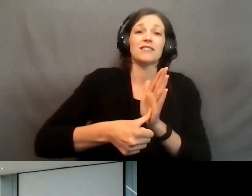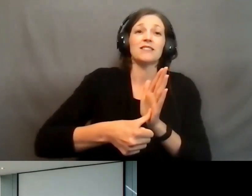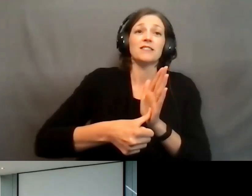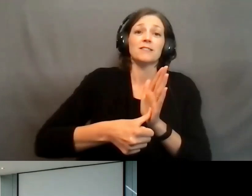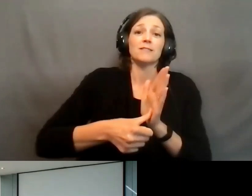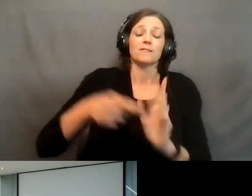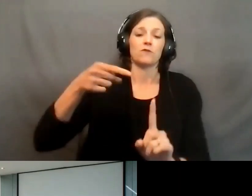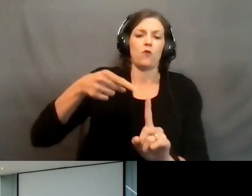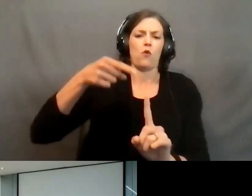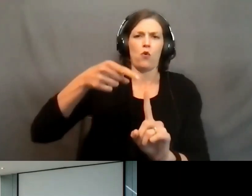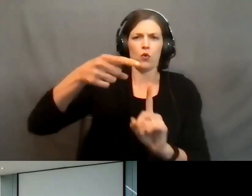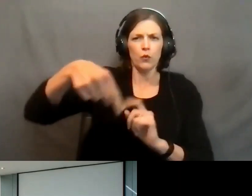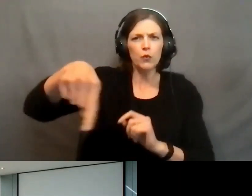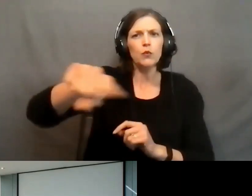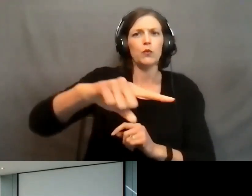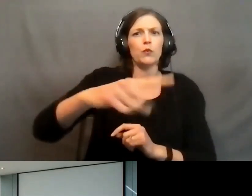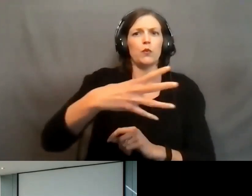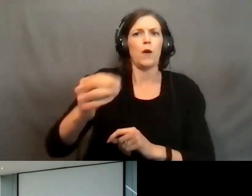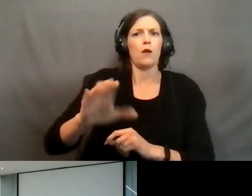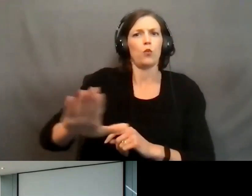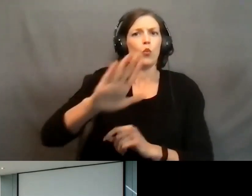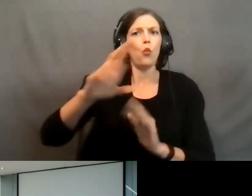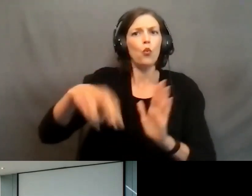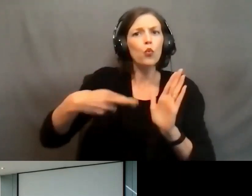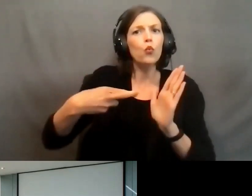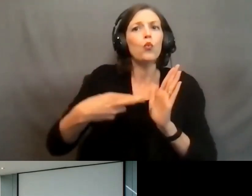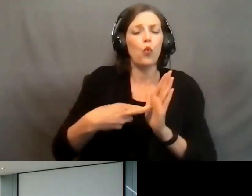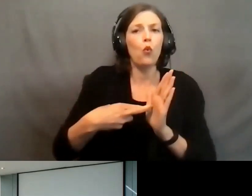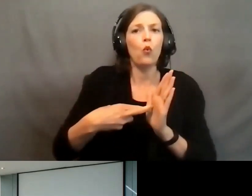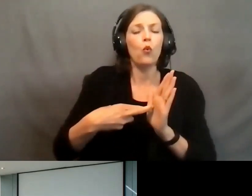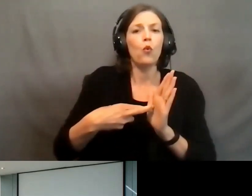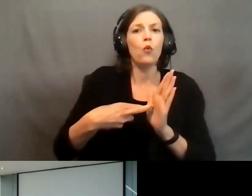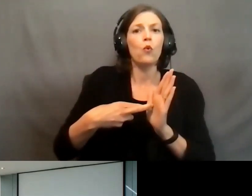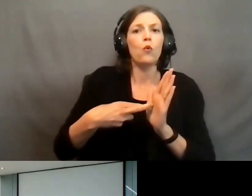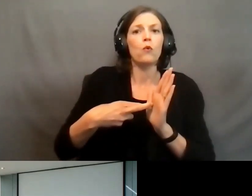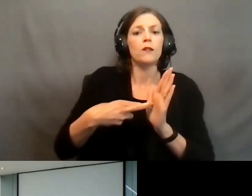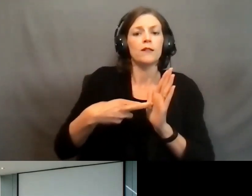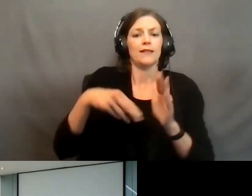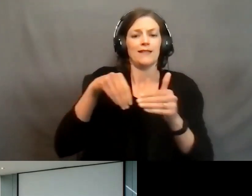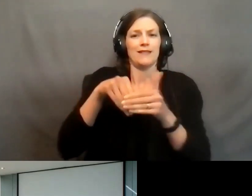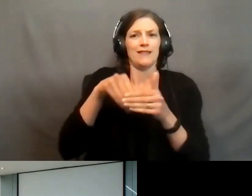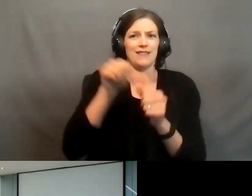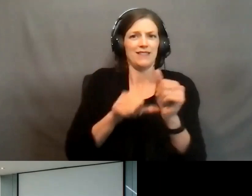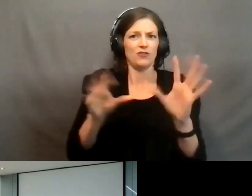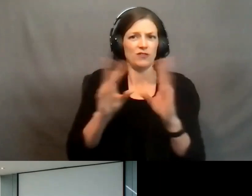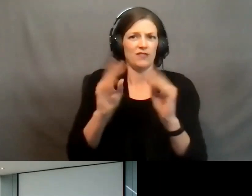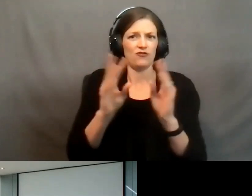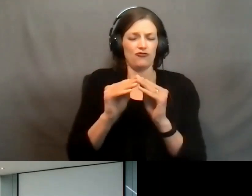12:09:10 and the roles you will play 12:09:20 in sessions beyond the attendee role.